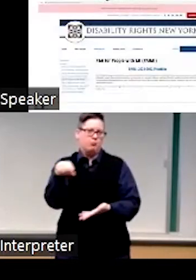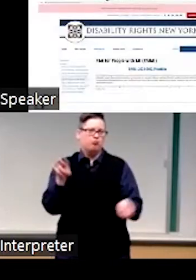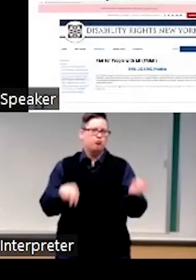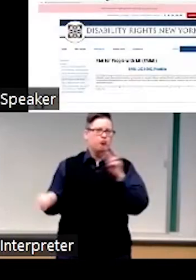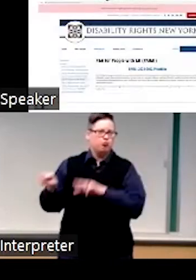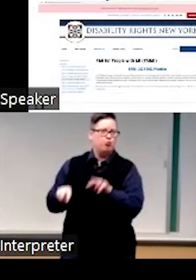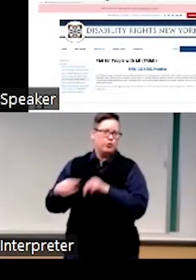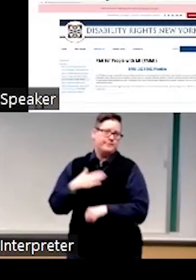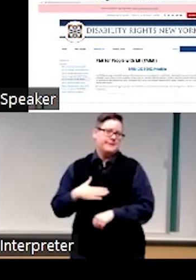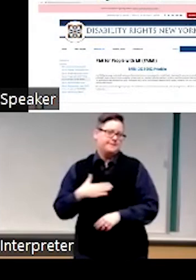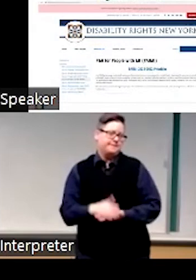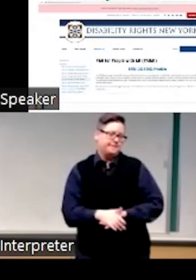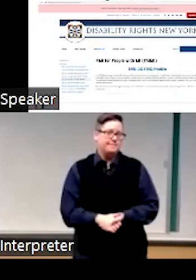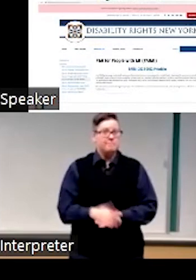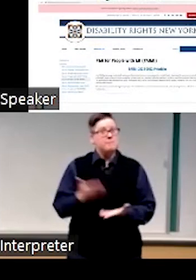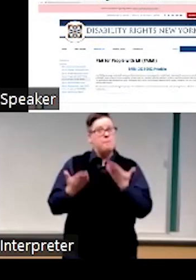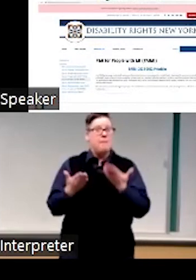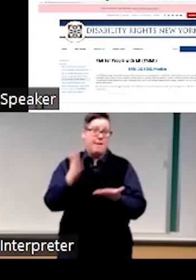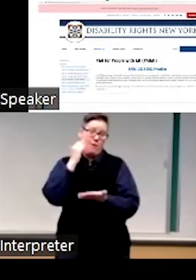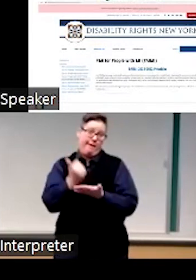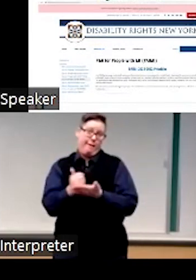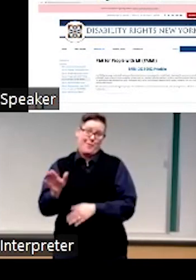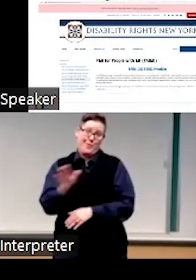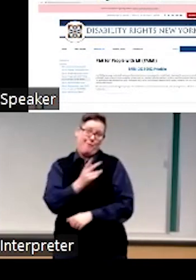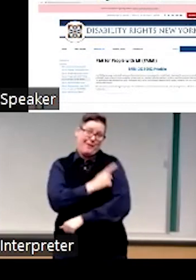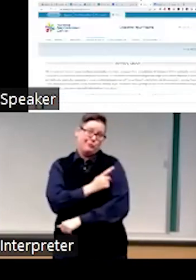take a look at those resources as they may be of assistance to to your patients